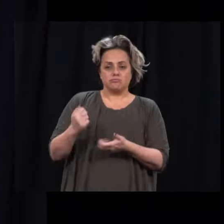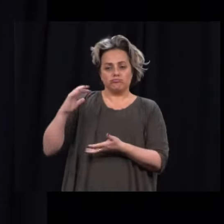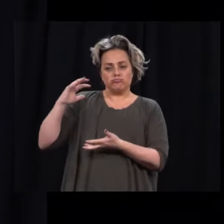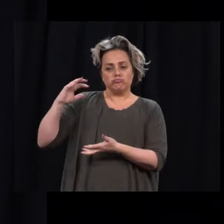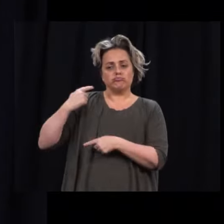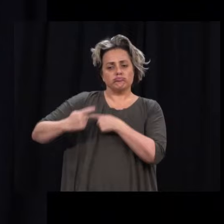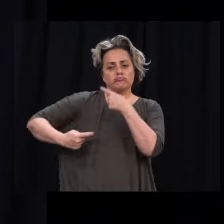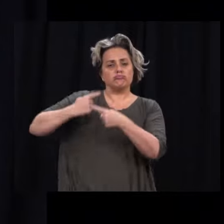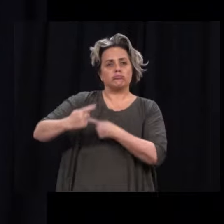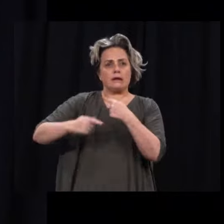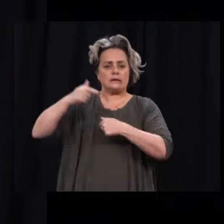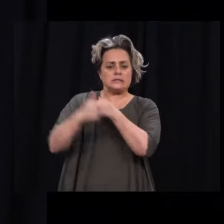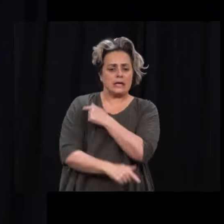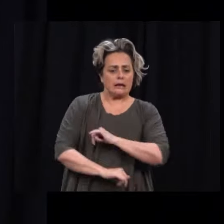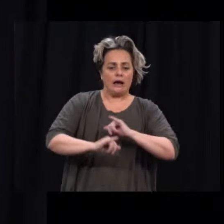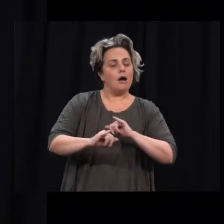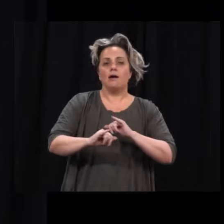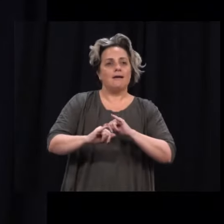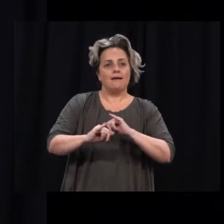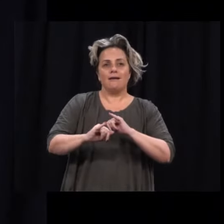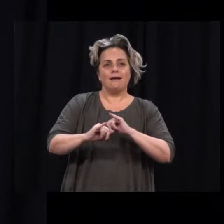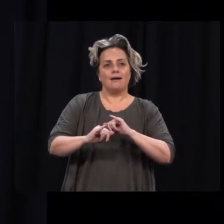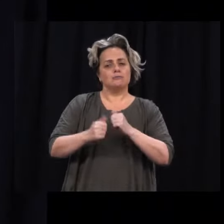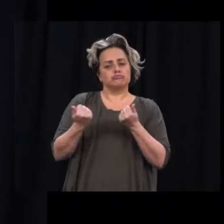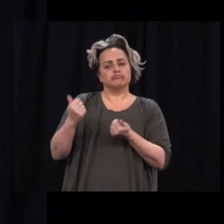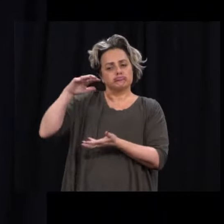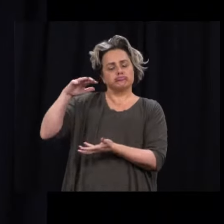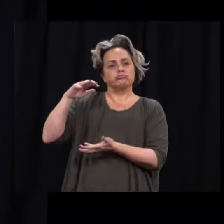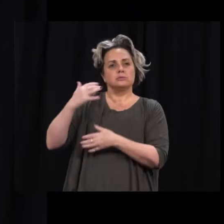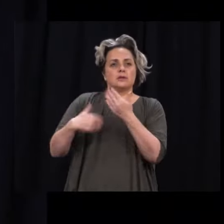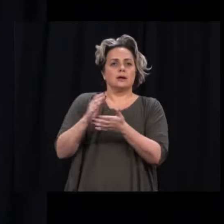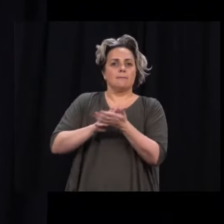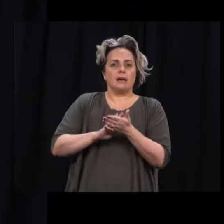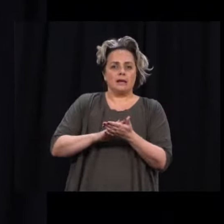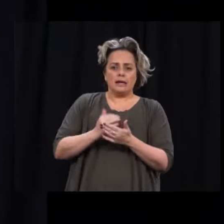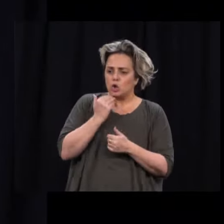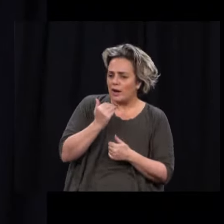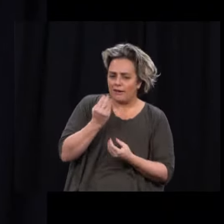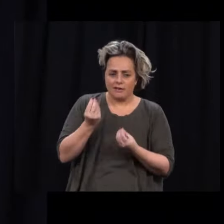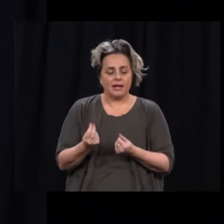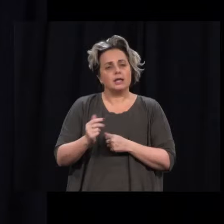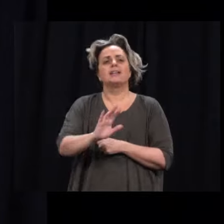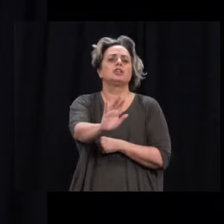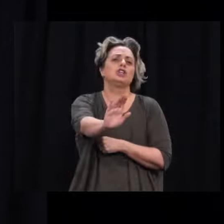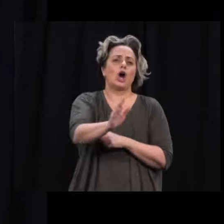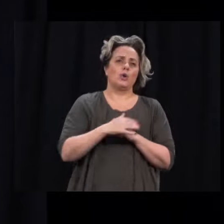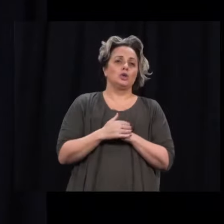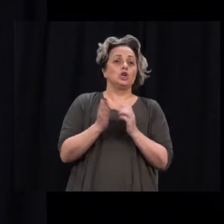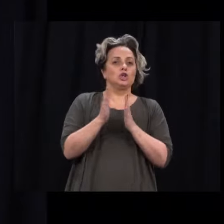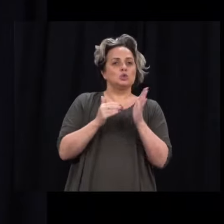Our fiscal headroom, that is the amount of money we have that won't set our debt get